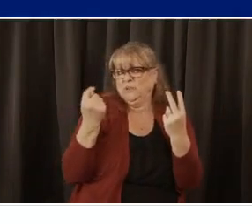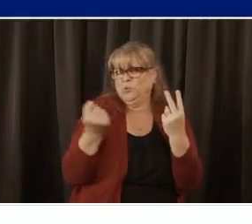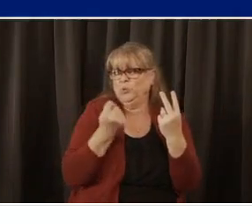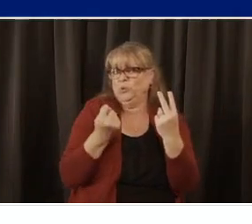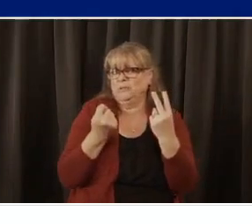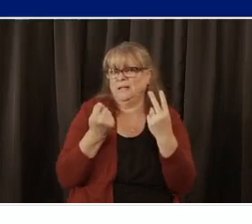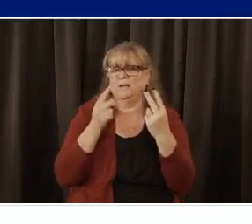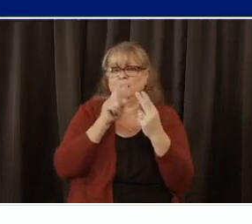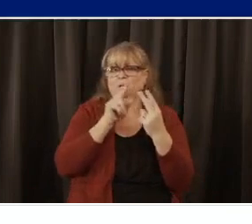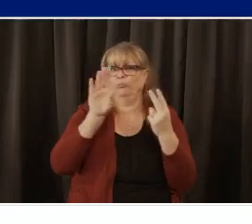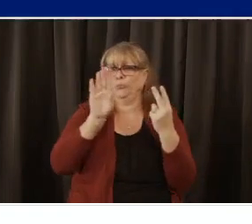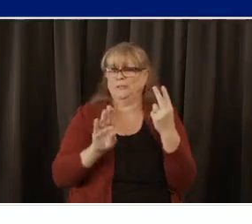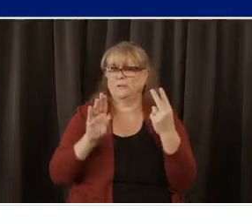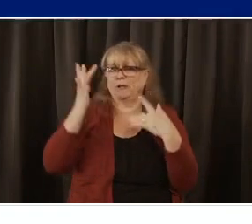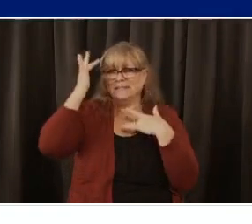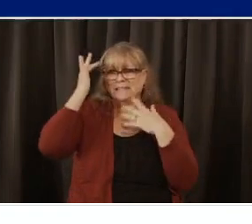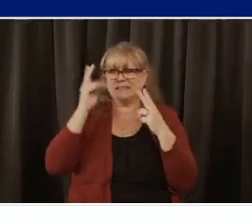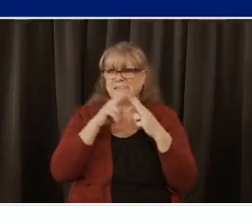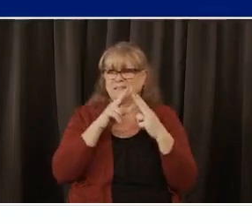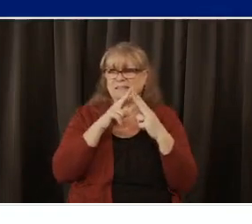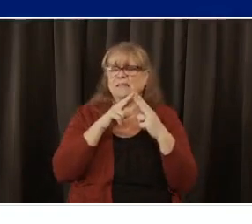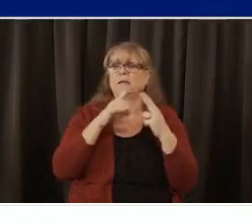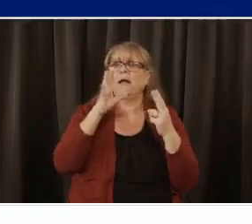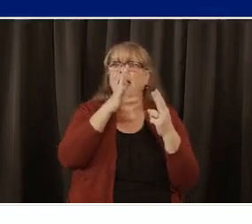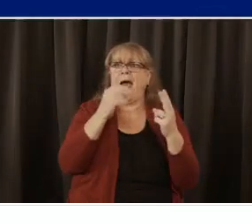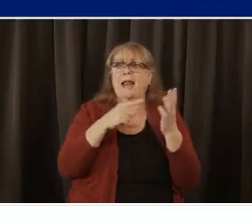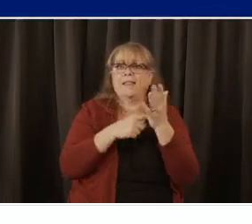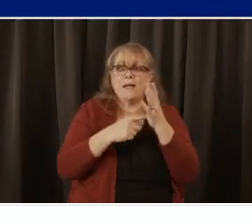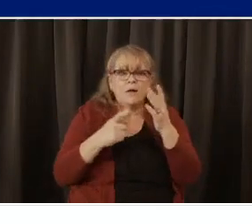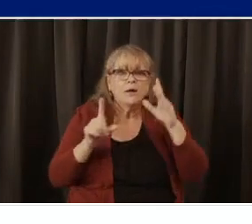I want to tell you a little bit about some of those cases, we do believe that there have been